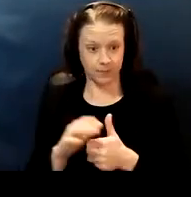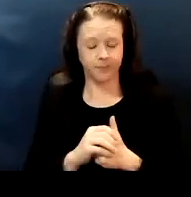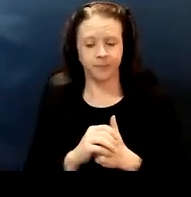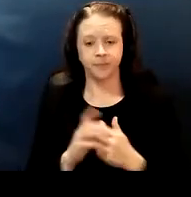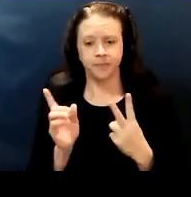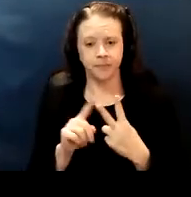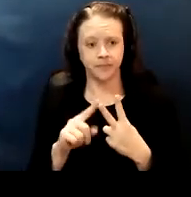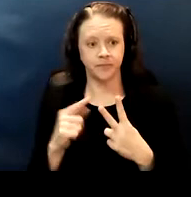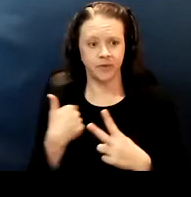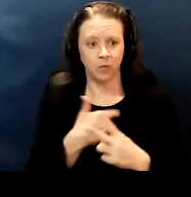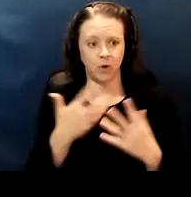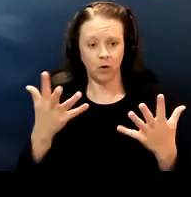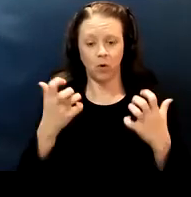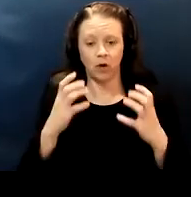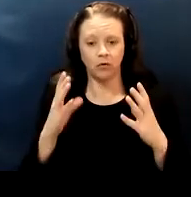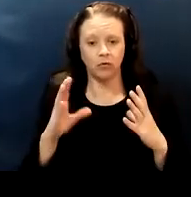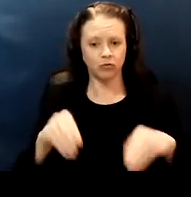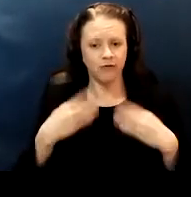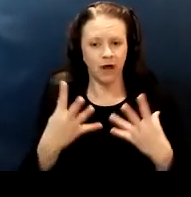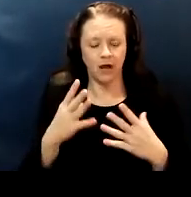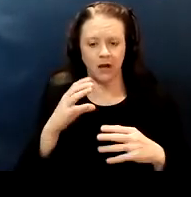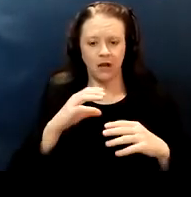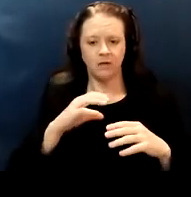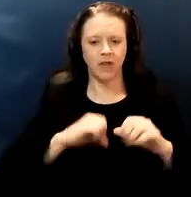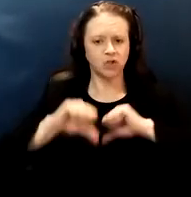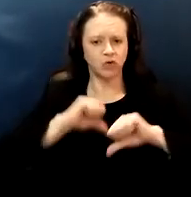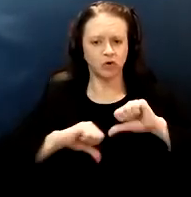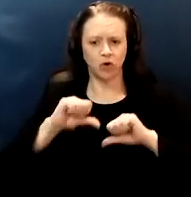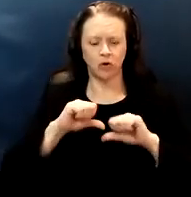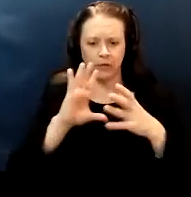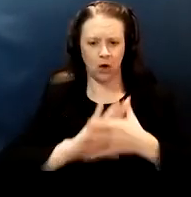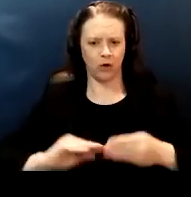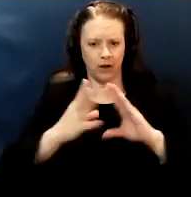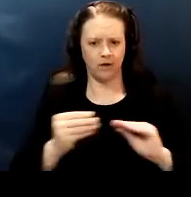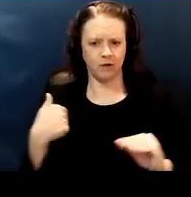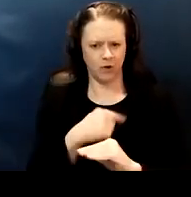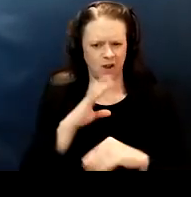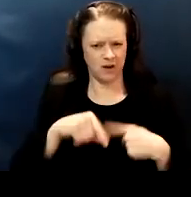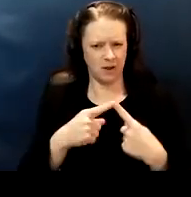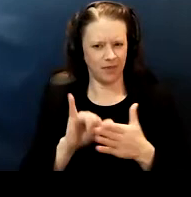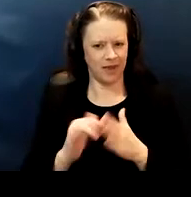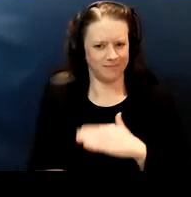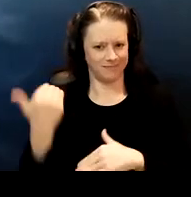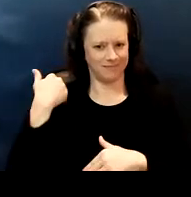We want to provide a social narrative. We talked about that in the last program, that that would basically be preparing people